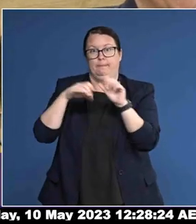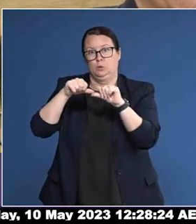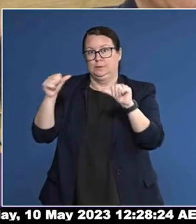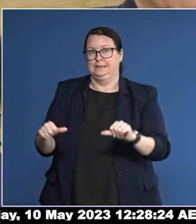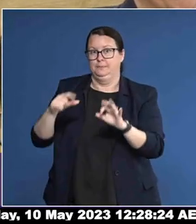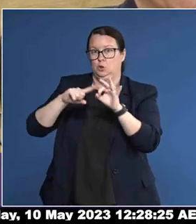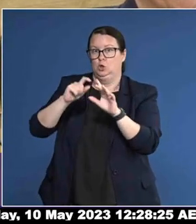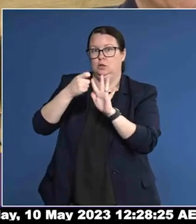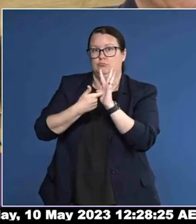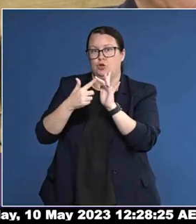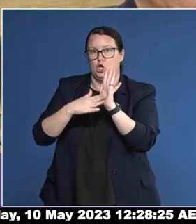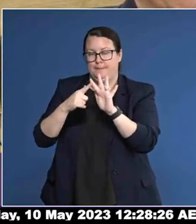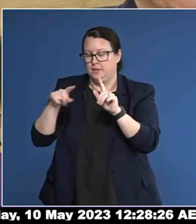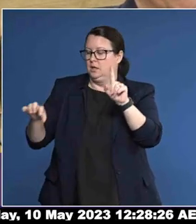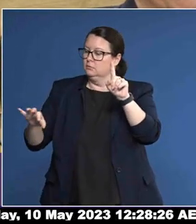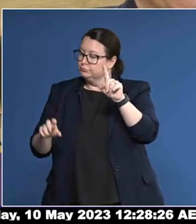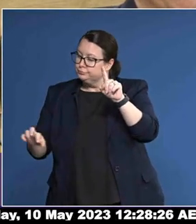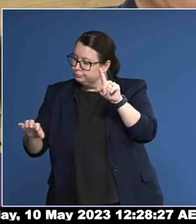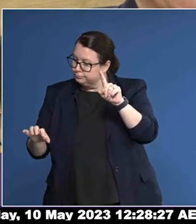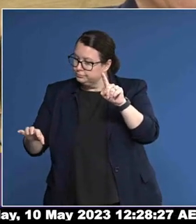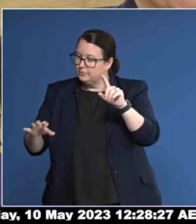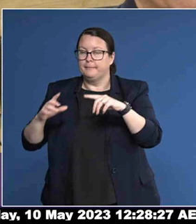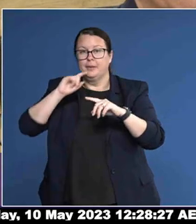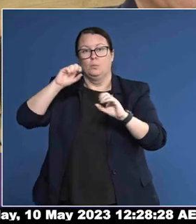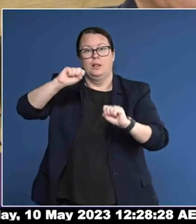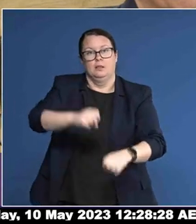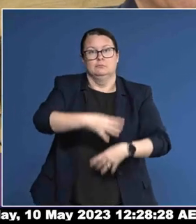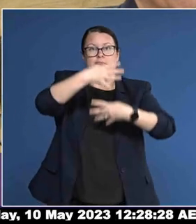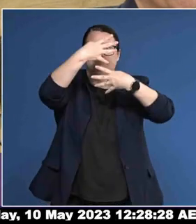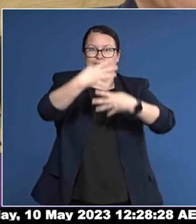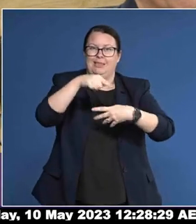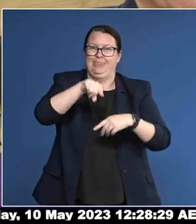up a particular event, they can use that number to identify an event?